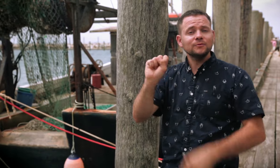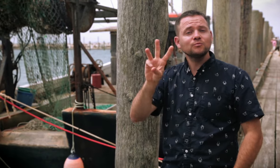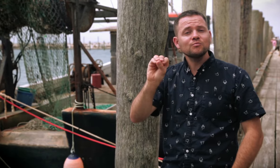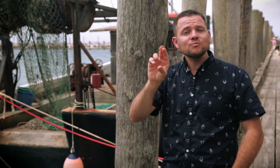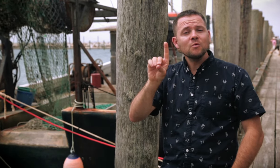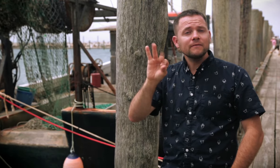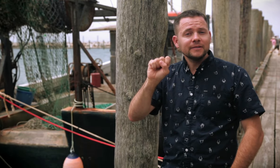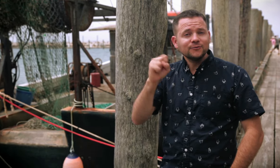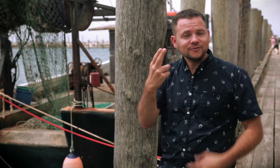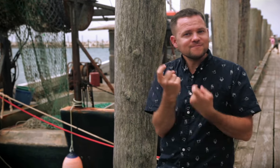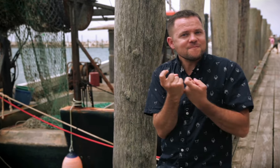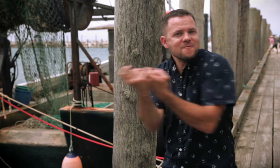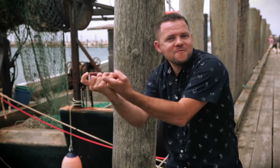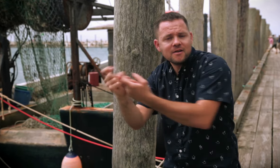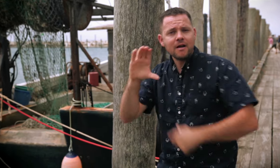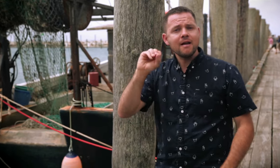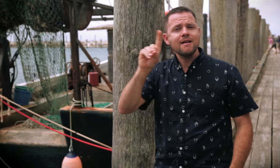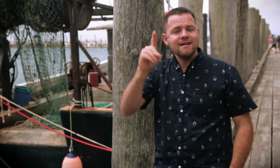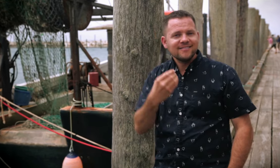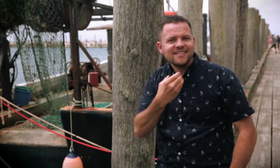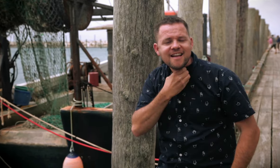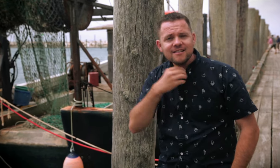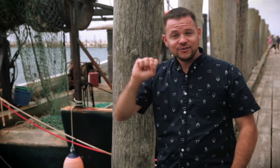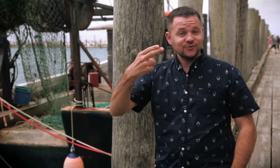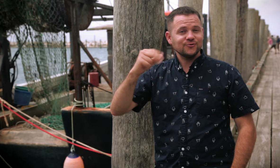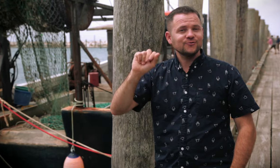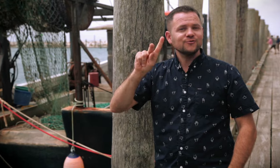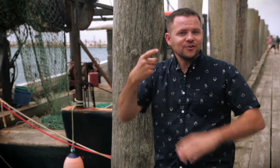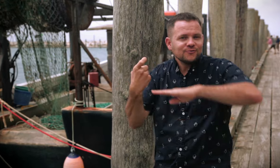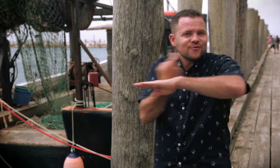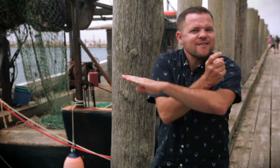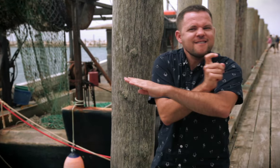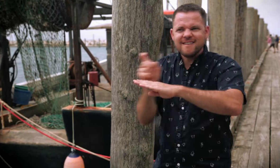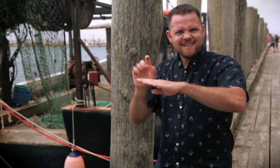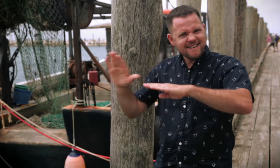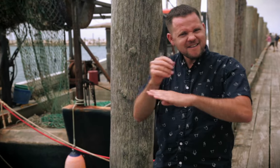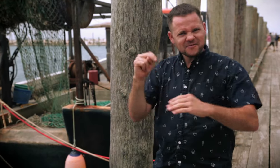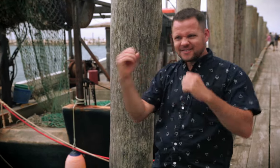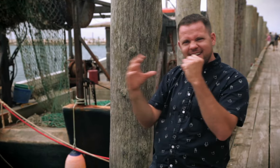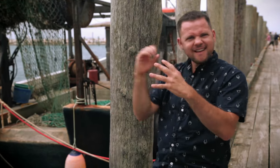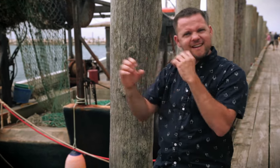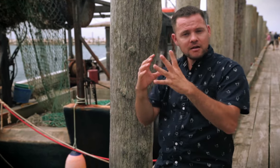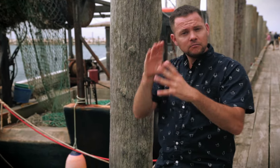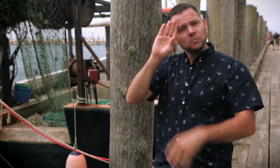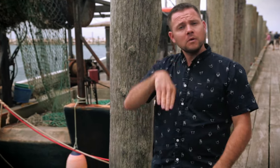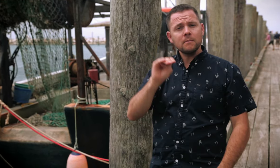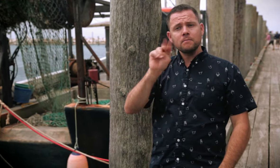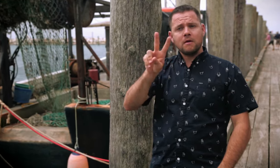For instance, this was the sign for swordfish. This was the sign for cod. This was the sign for shark. Their own sign language, indeed.